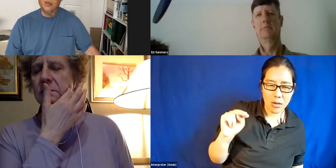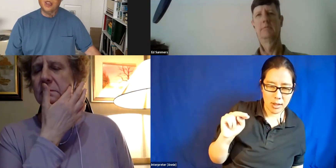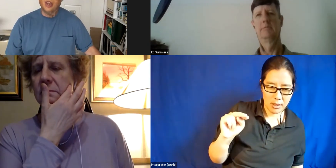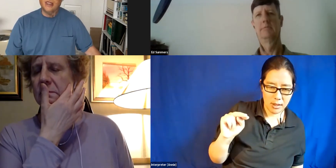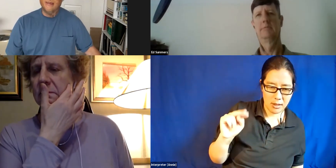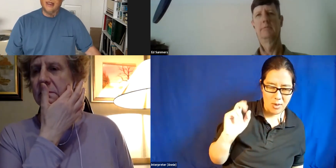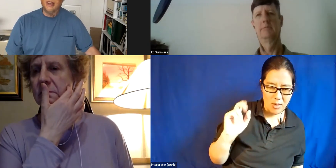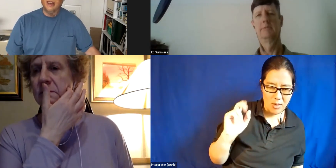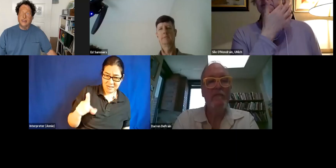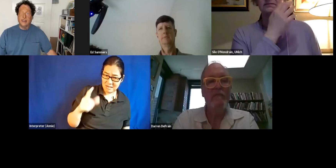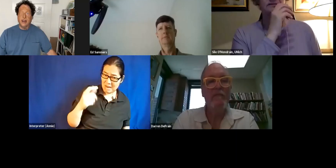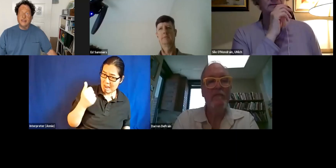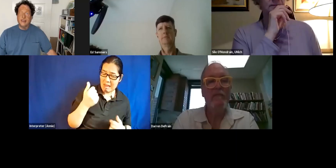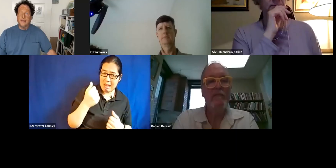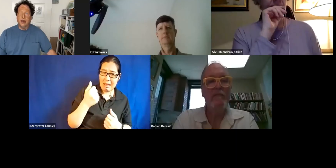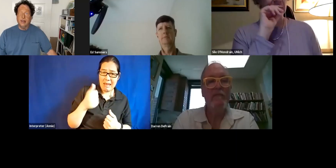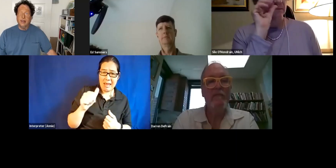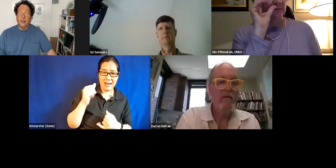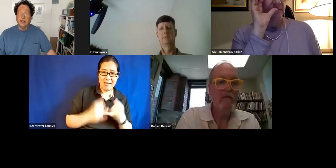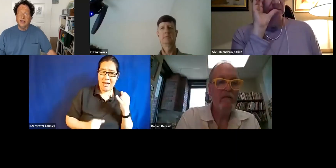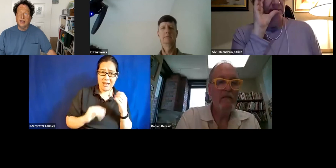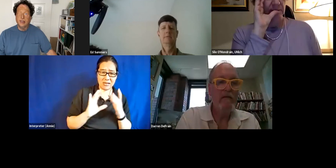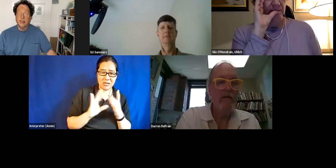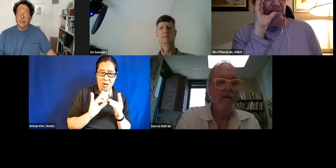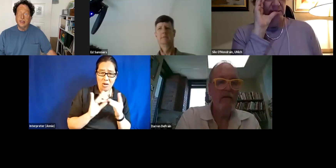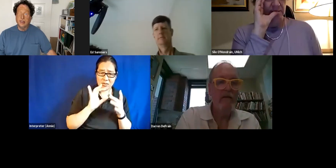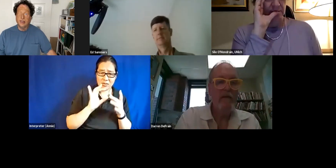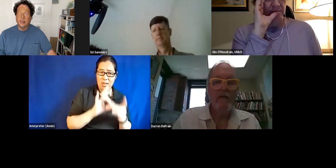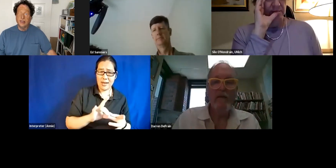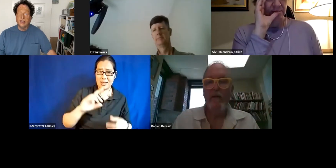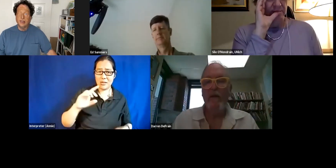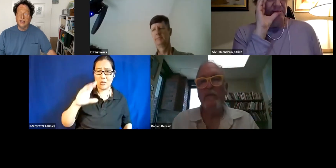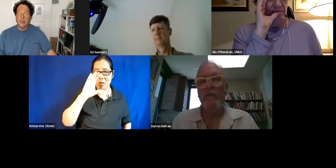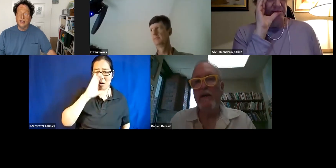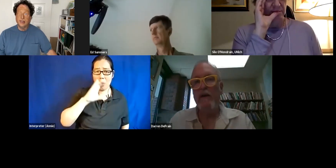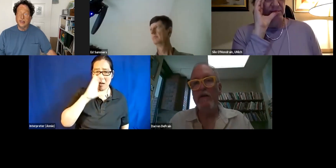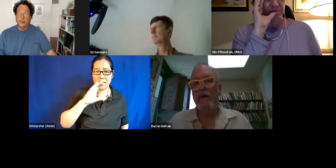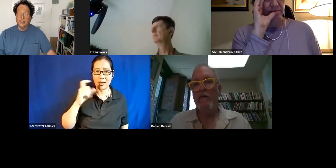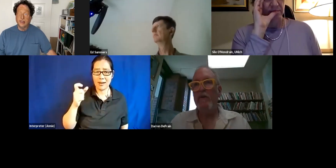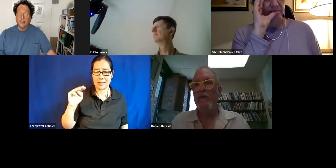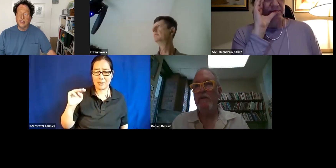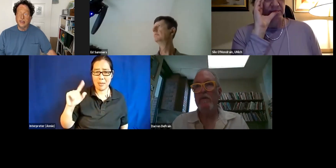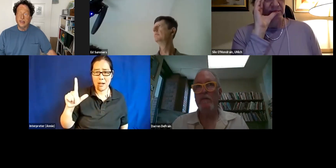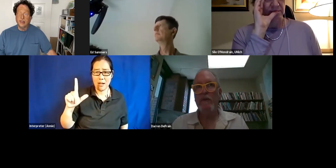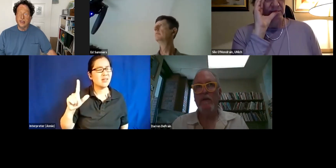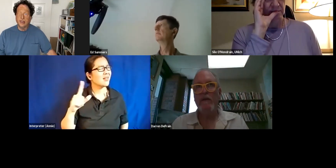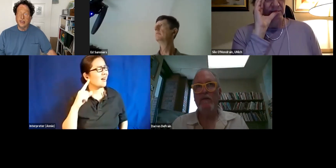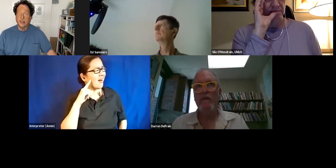closing thoughts about the comics XML? Darren DeFrain: I think Aaron covered most of it. I do think